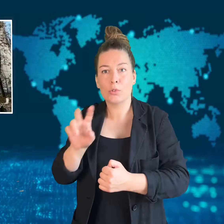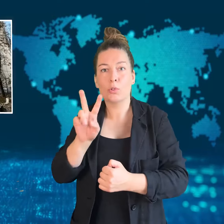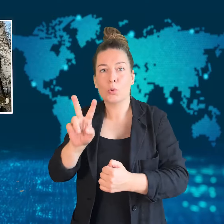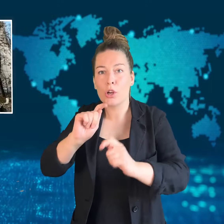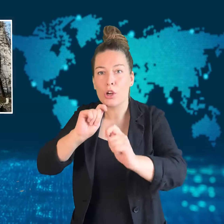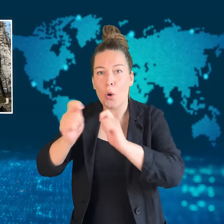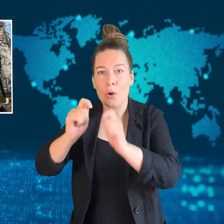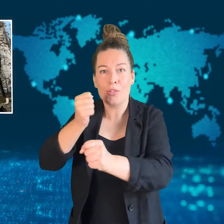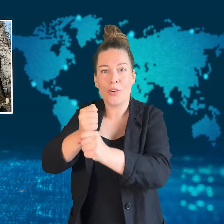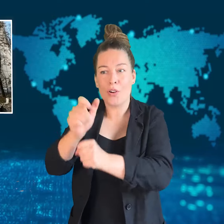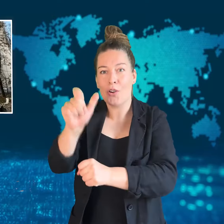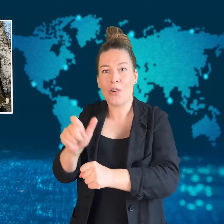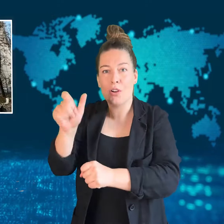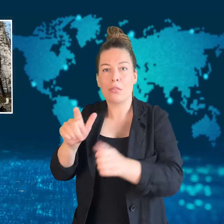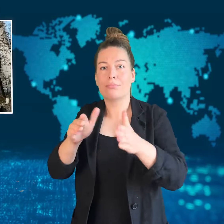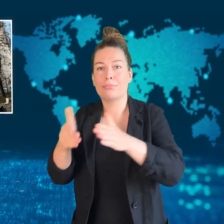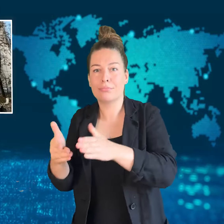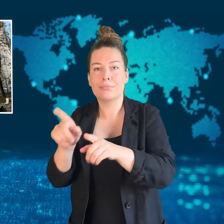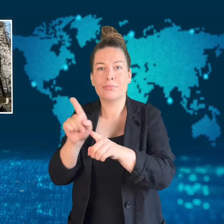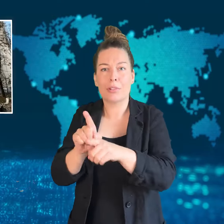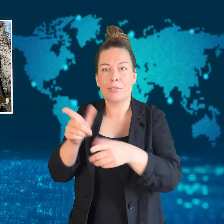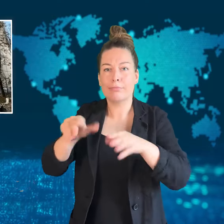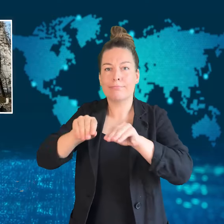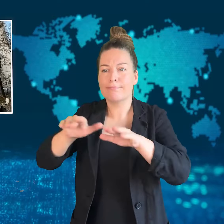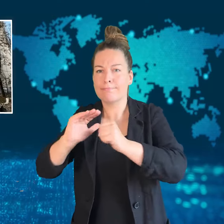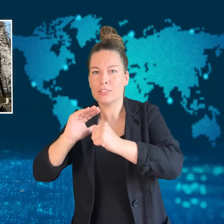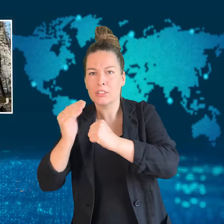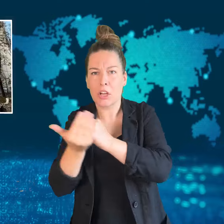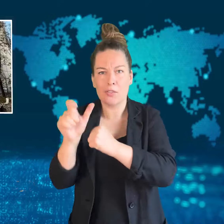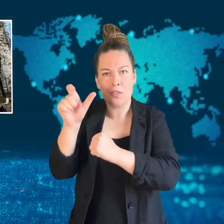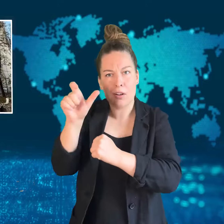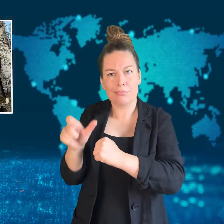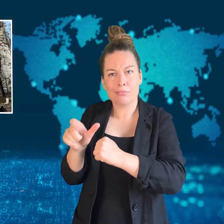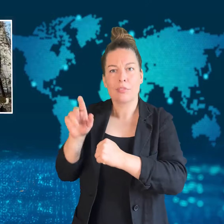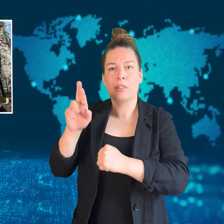People's homes and a city park were destroyed.